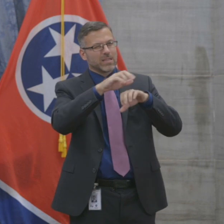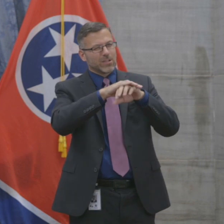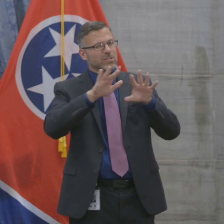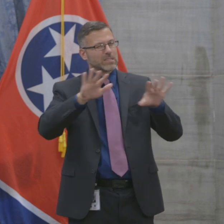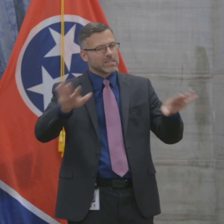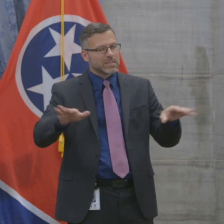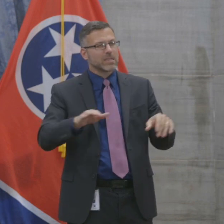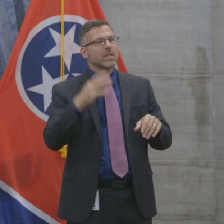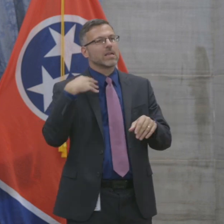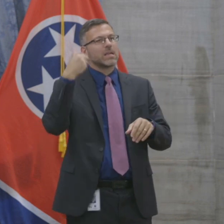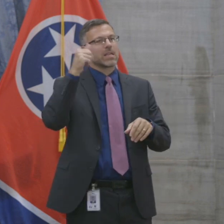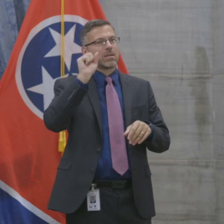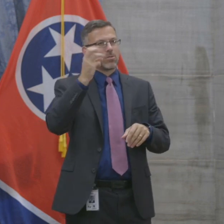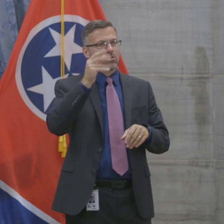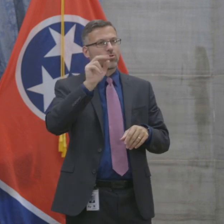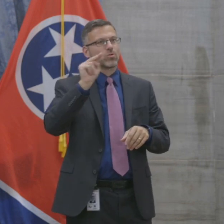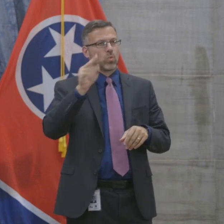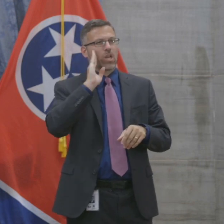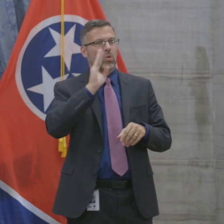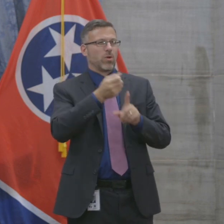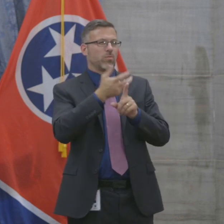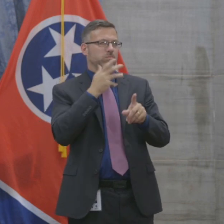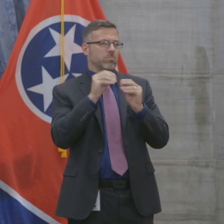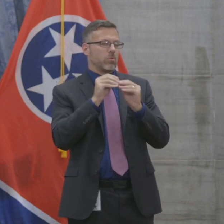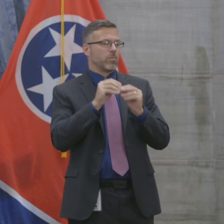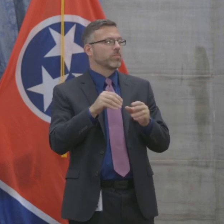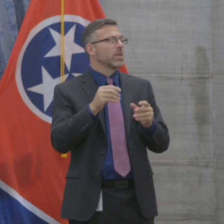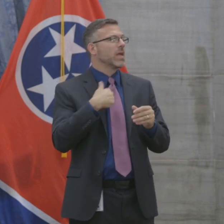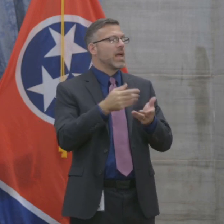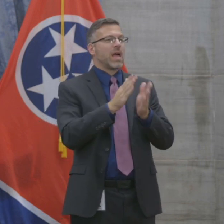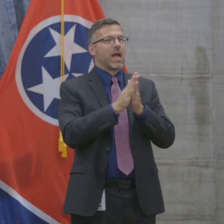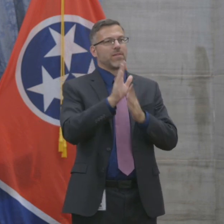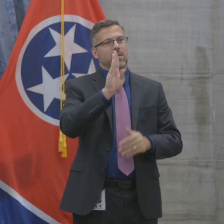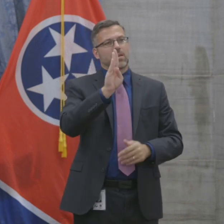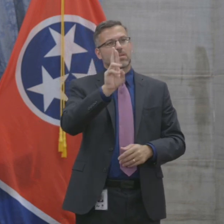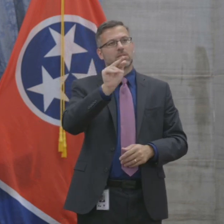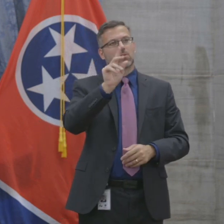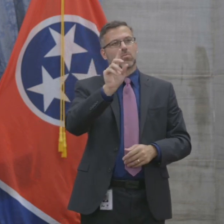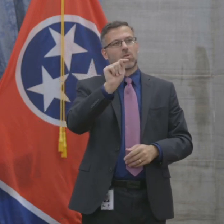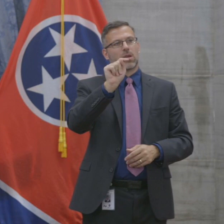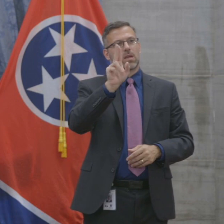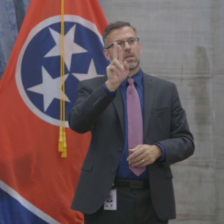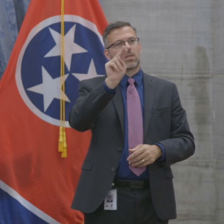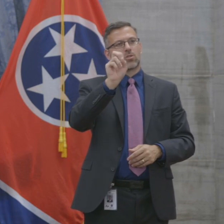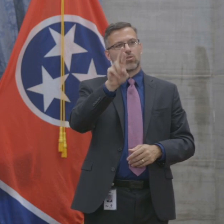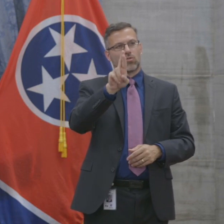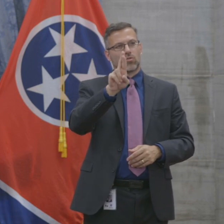they're in means that sometimes they are teaching their kids more than they would have. And that can be a daunting task.